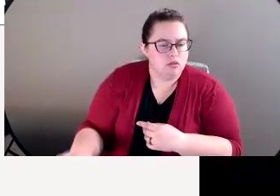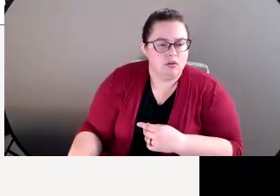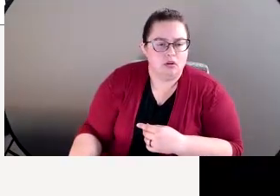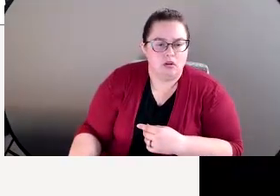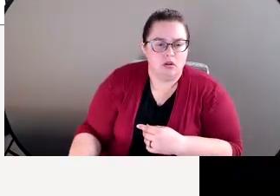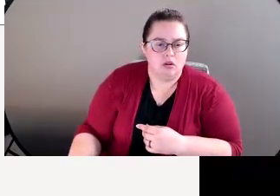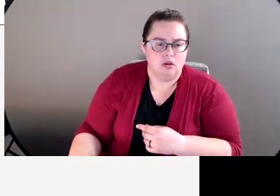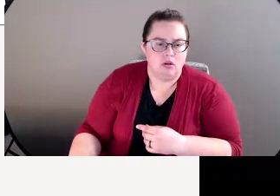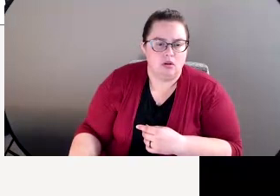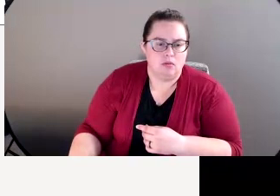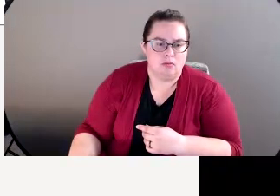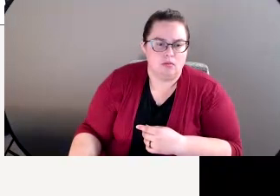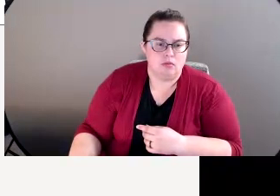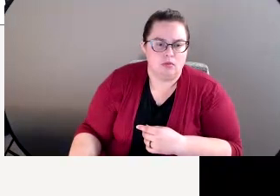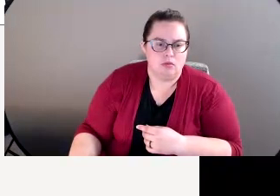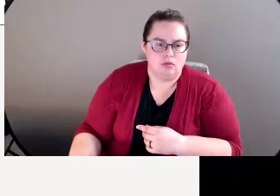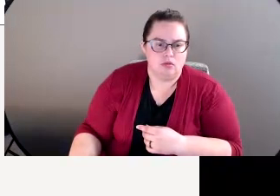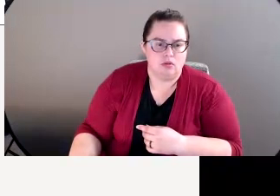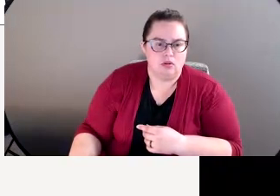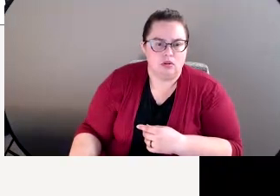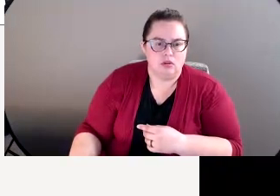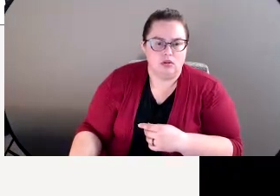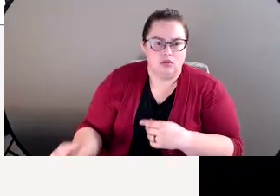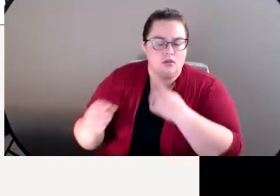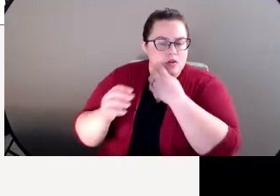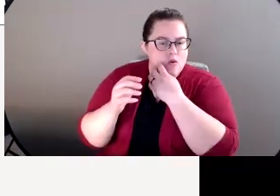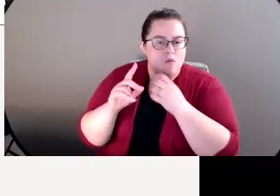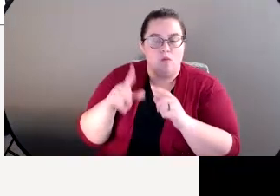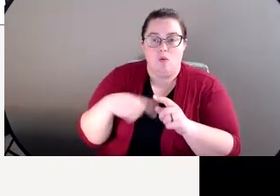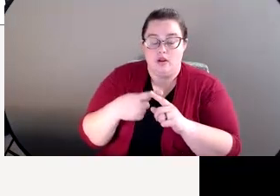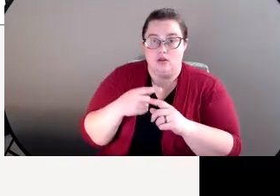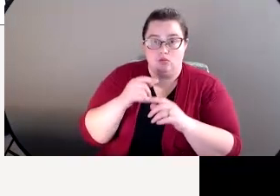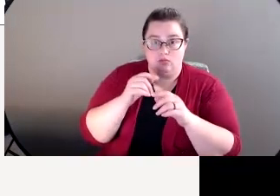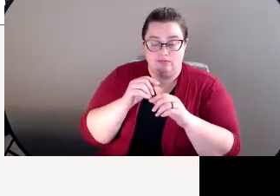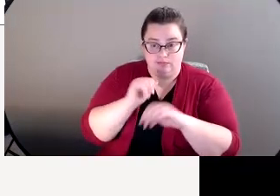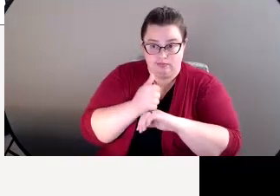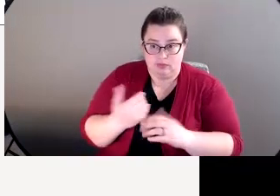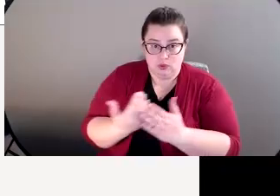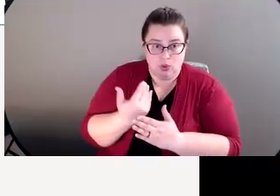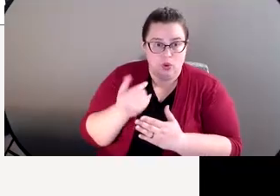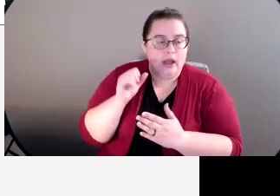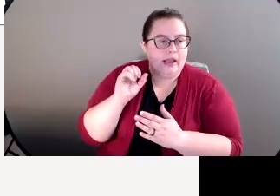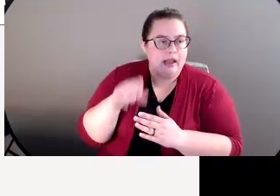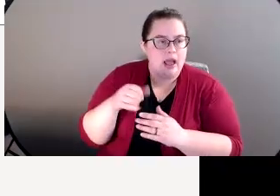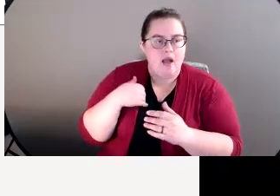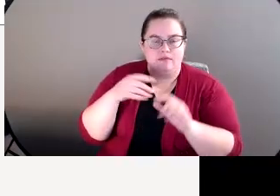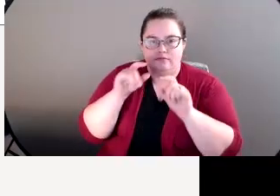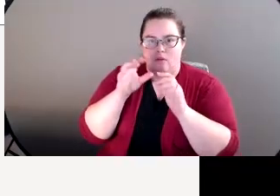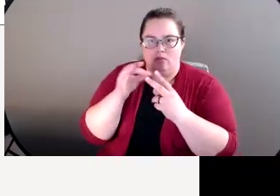and drop options as well too, to help you rearrange your criteria. So that makes it a lot easier, to move things around.